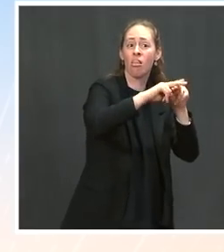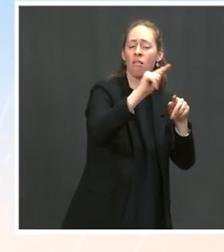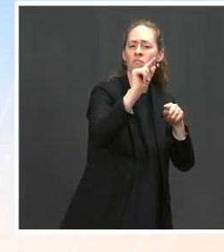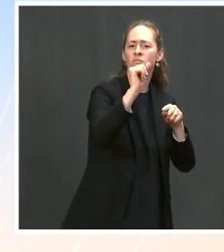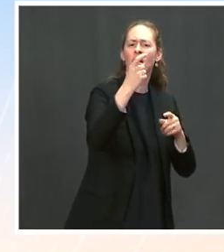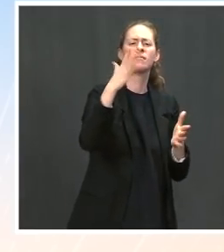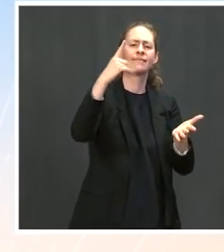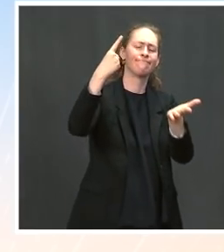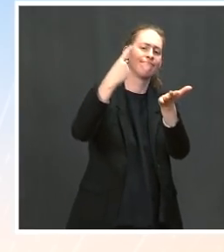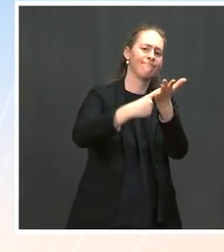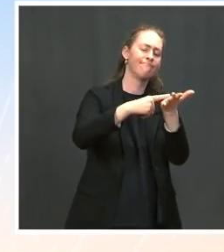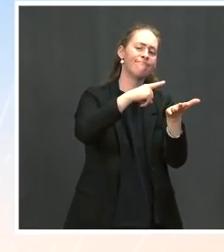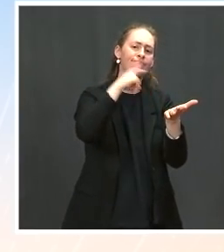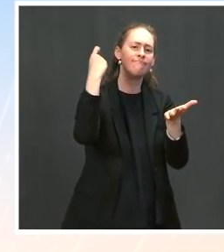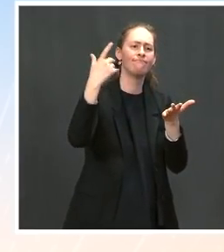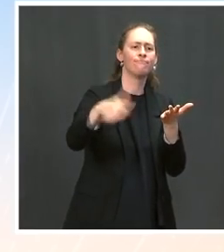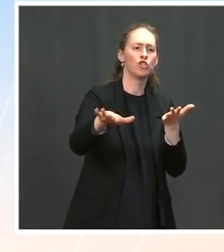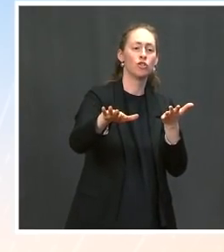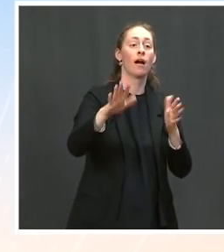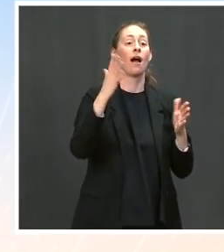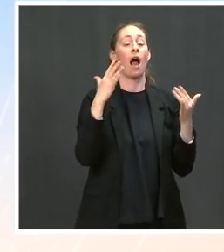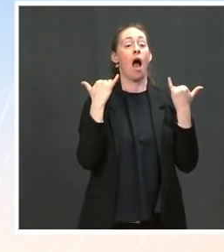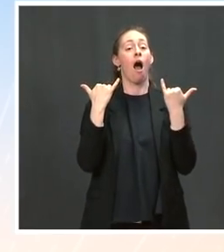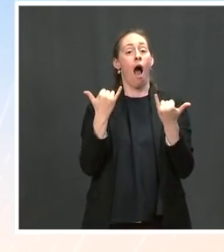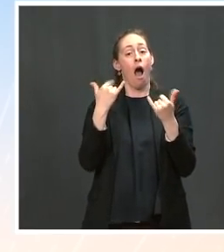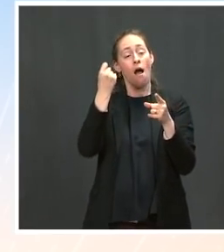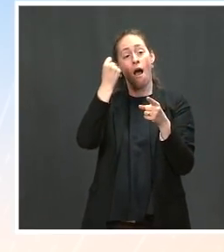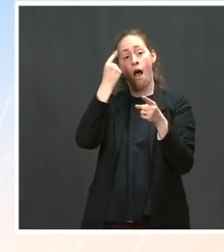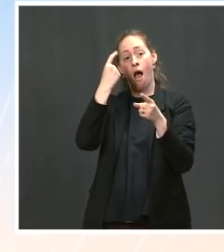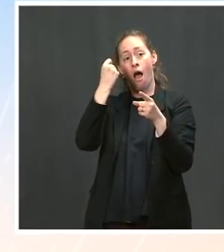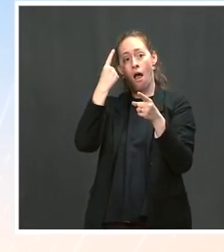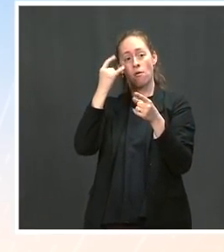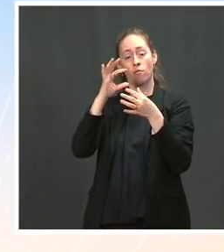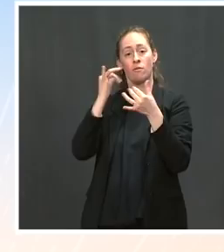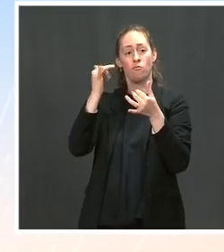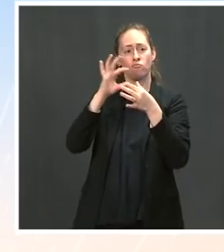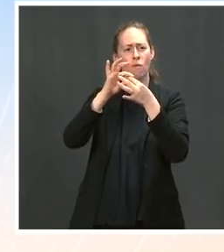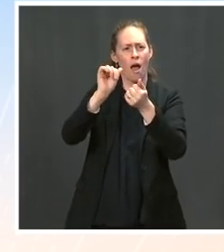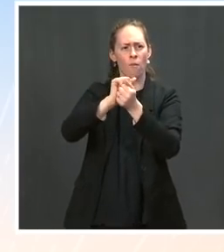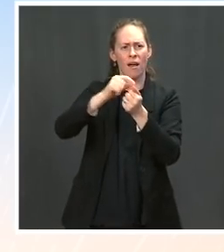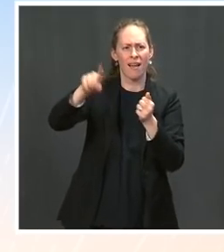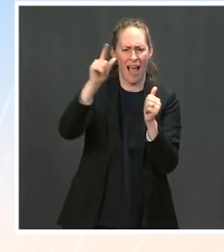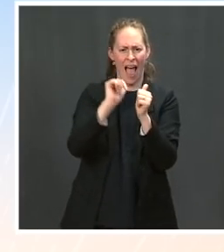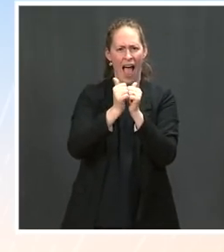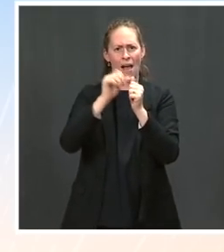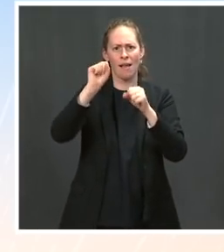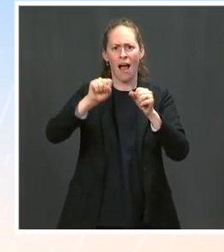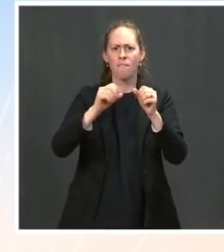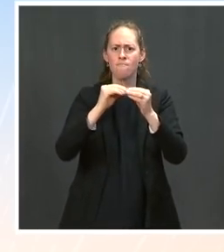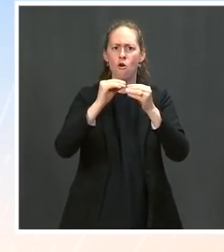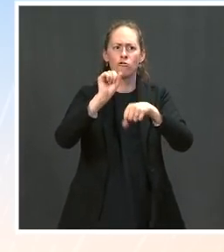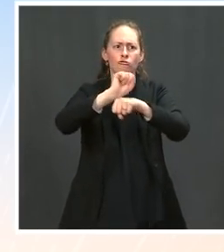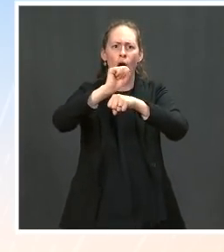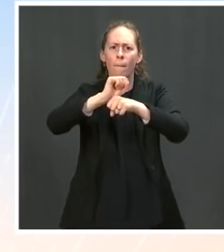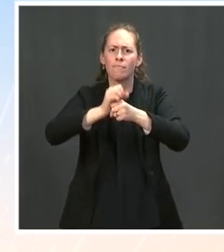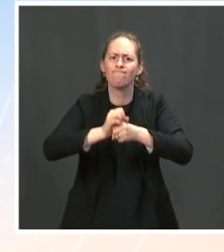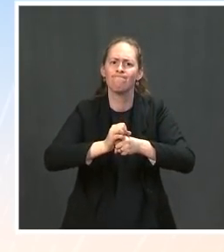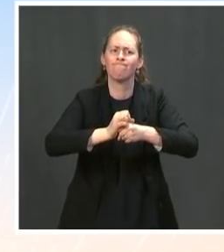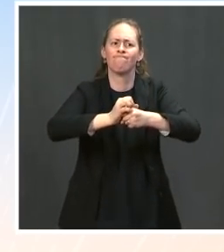But this package and this proposal is really about creating millions of jobs. It's about investing in and modernizing our nation's infrastructure.